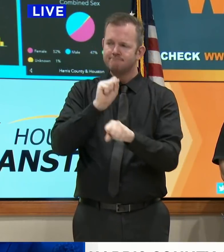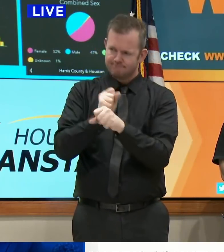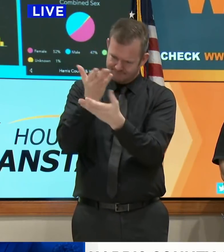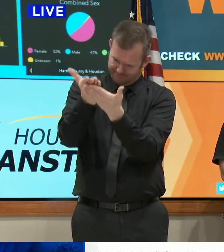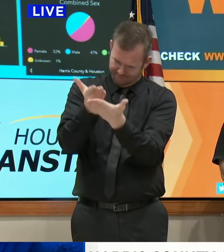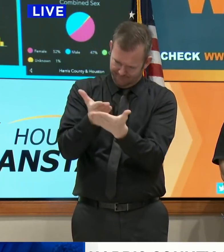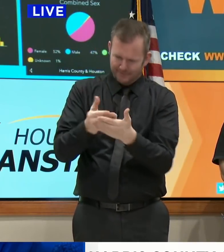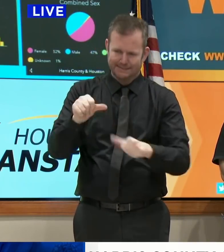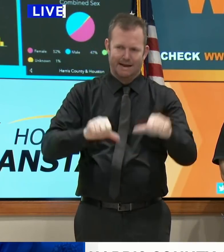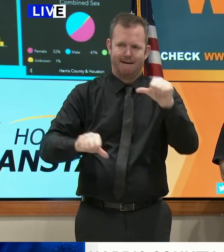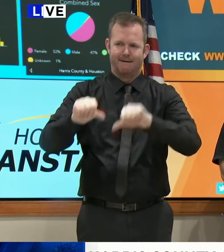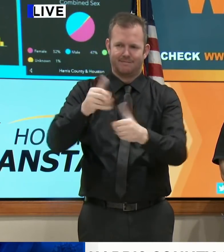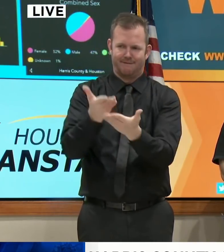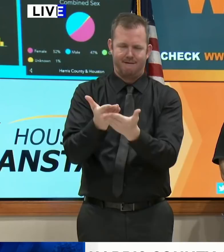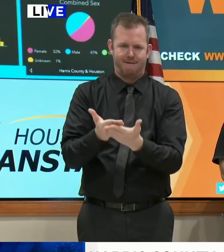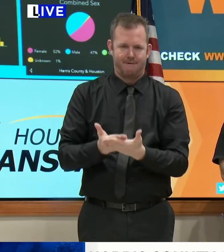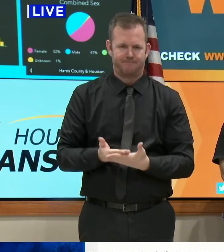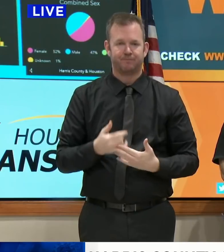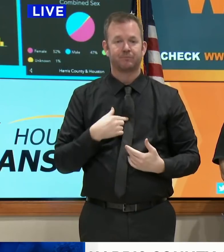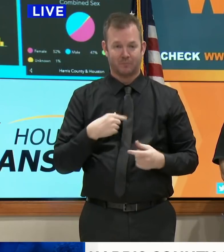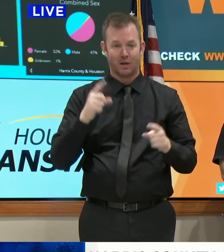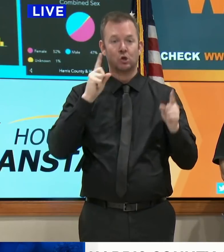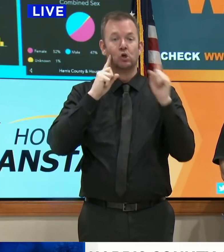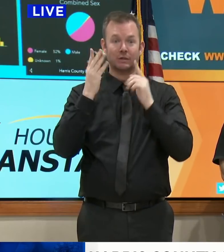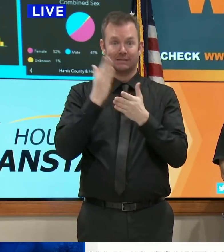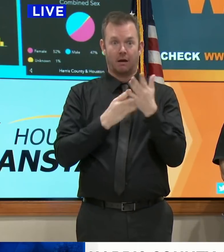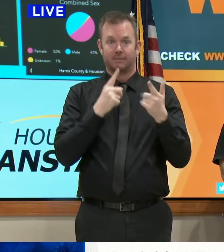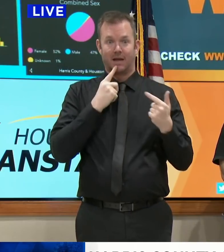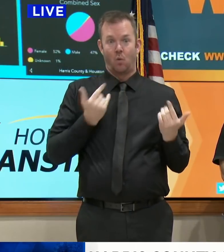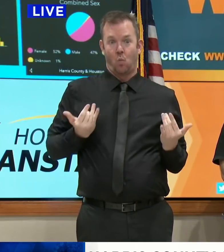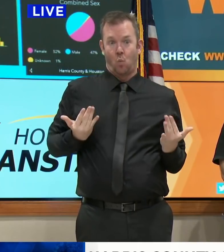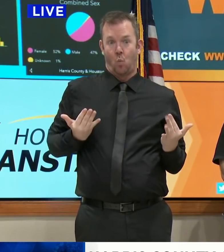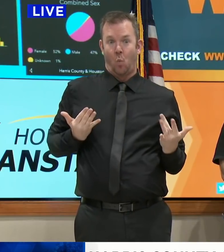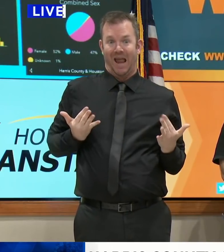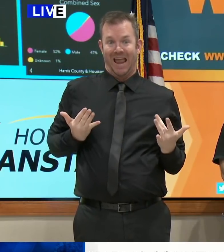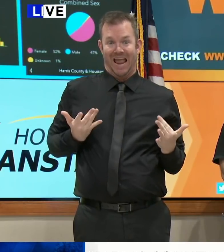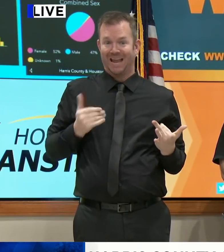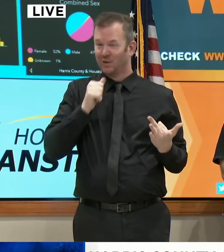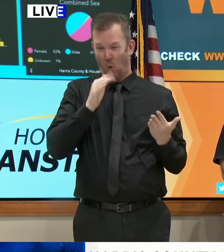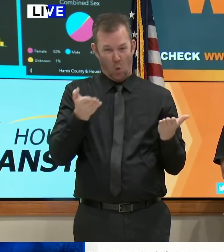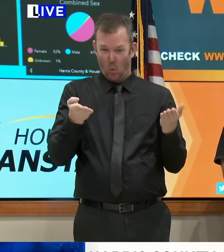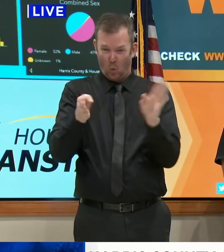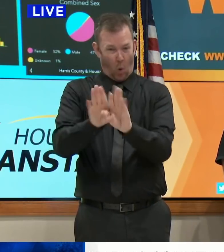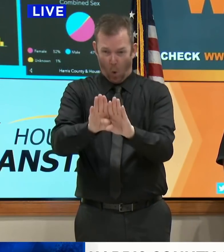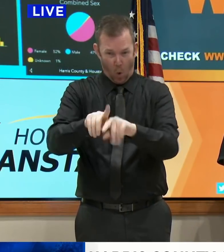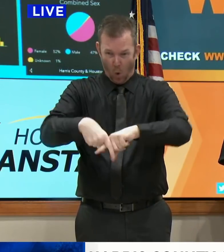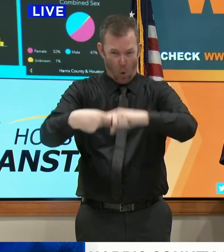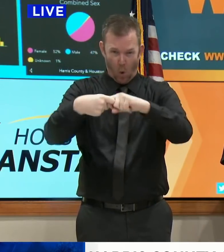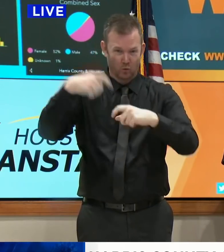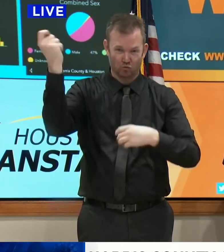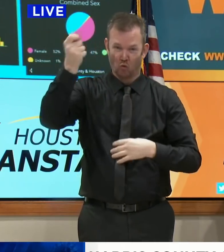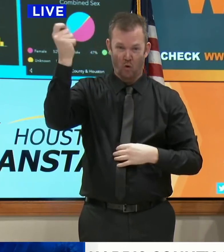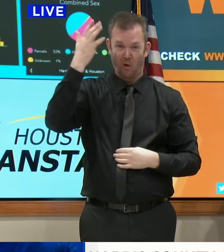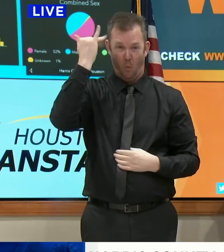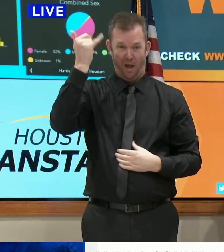Win the fire started when we found out there started when we found out there was a was a case I you know and we were case I you know and we were being told, let’s wait until